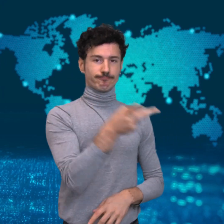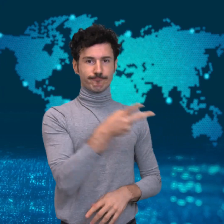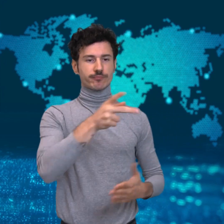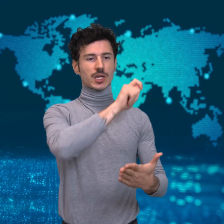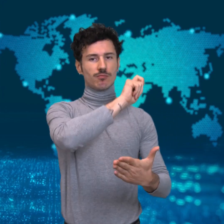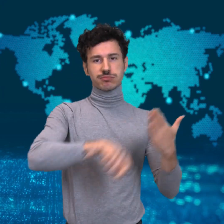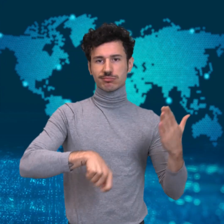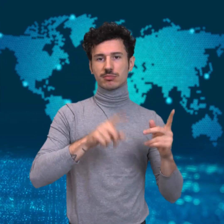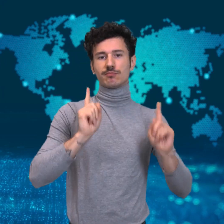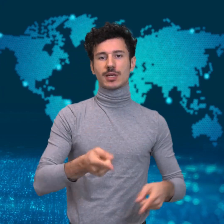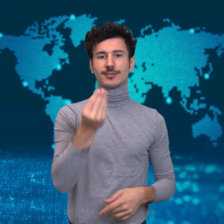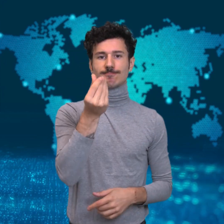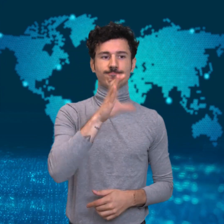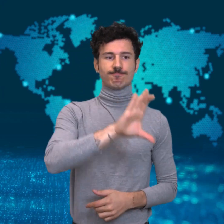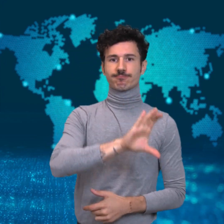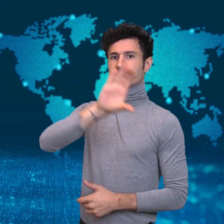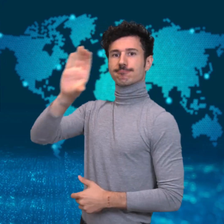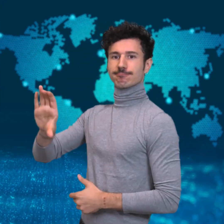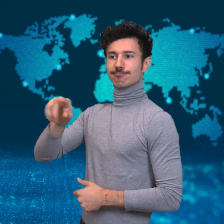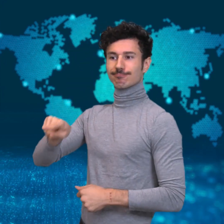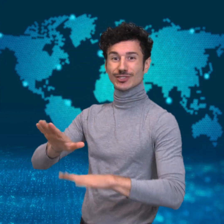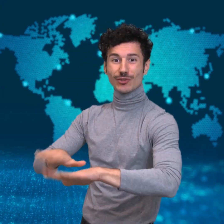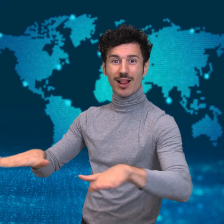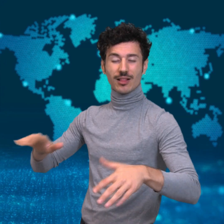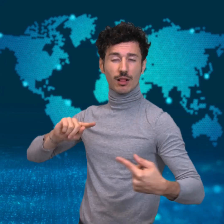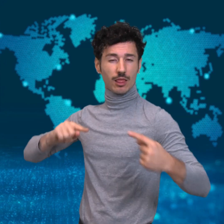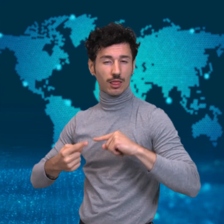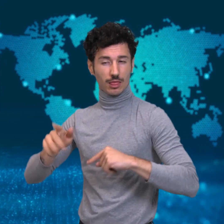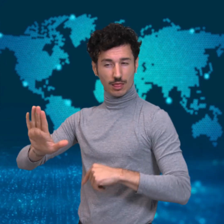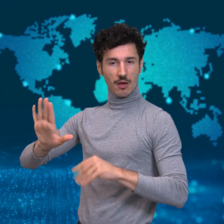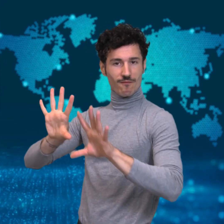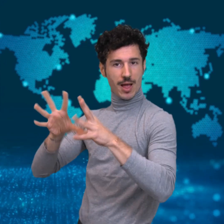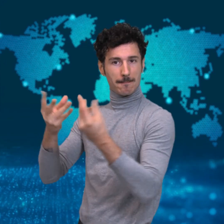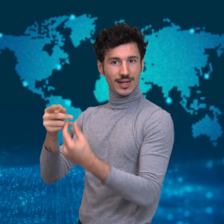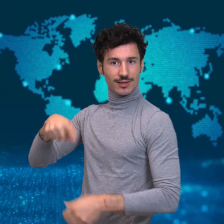compensate the families of harmed children.